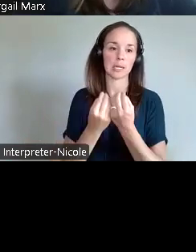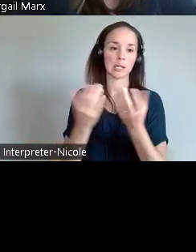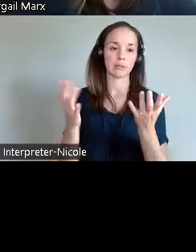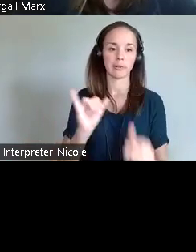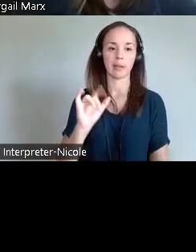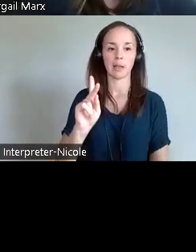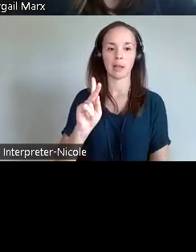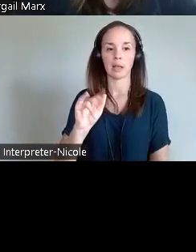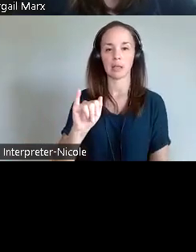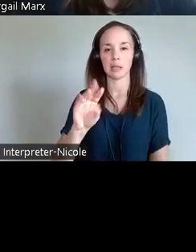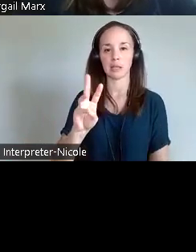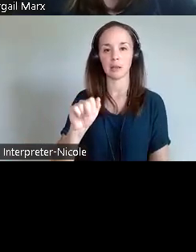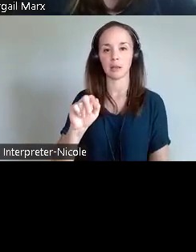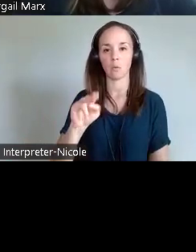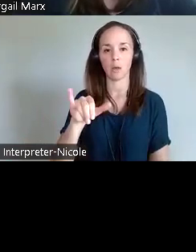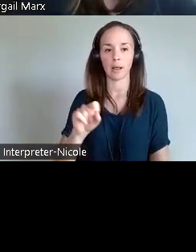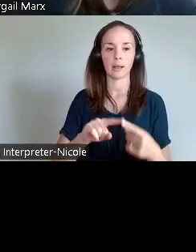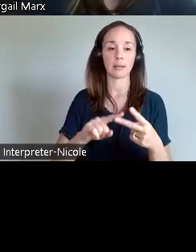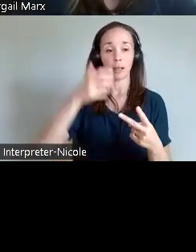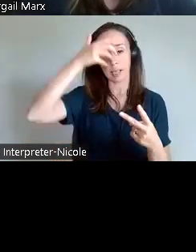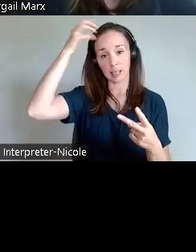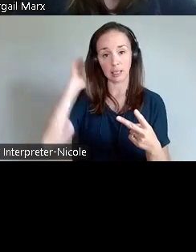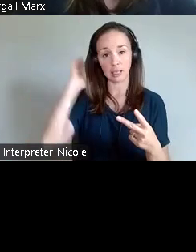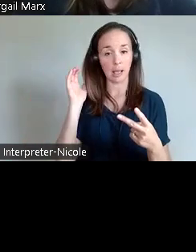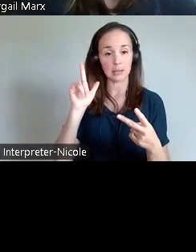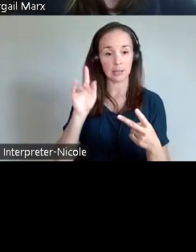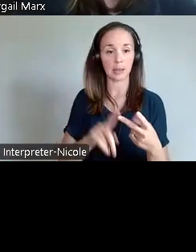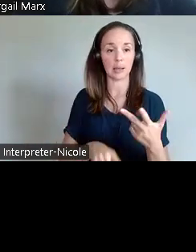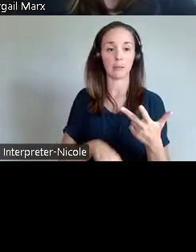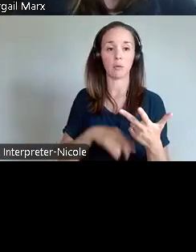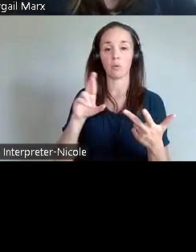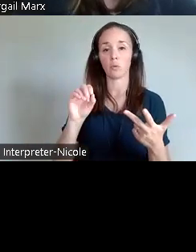Rotary organizations or philanthropic groups can all be ways to get coverage.